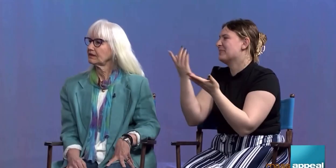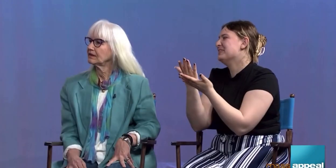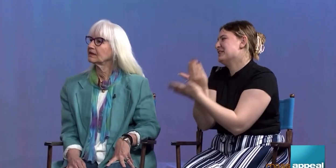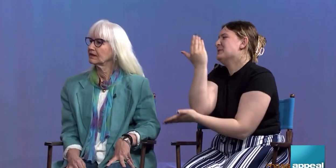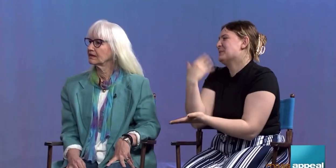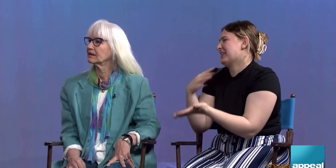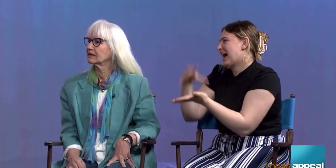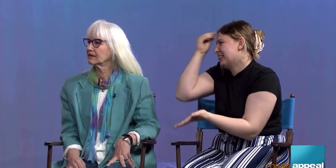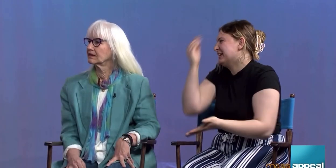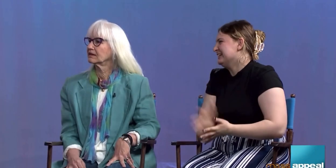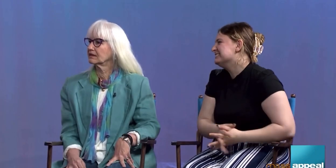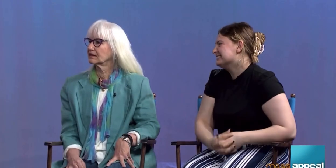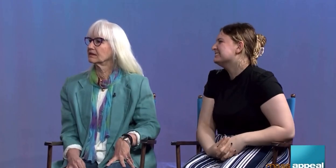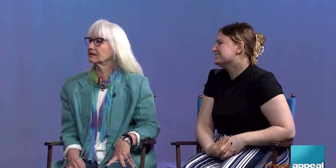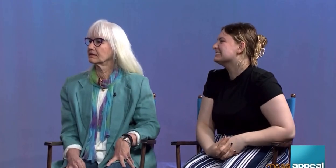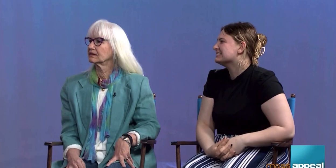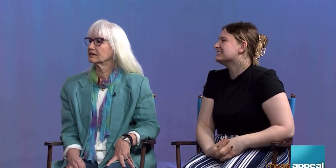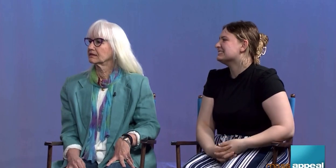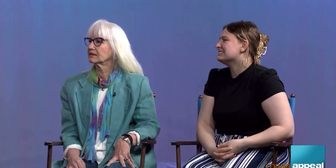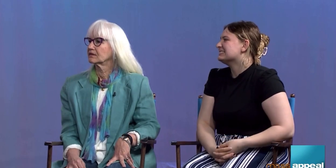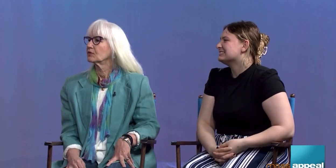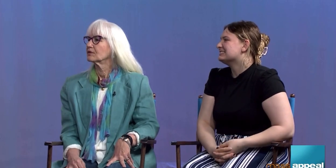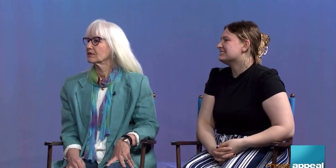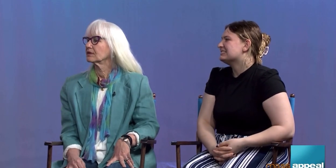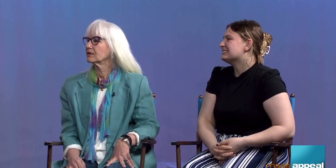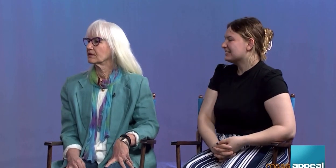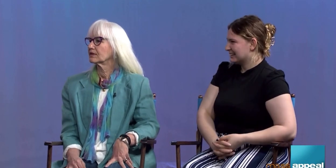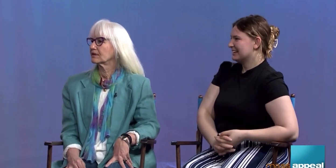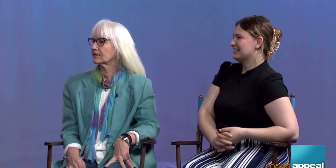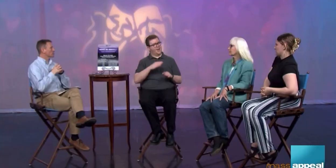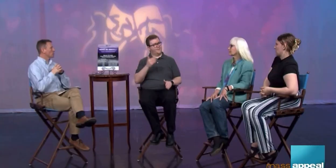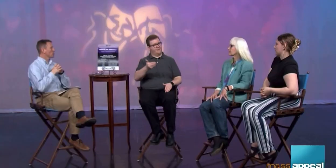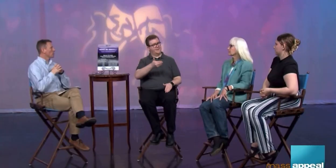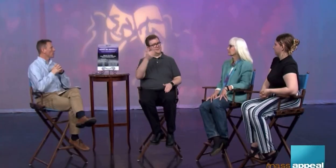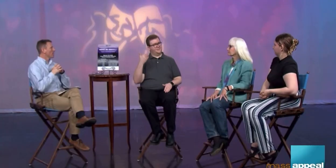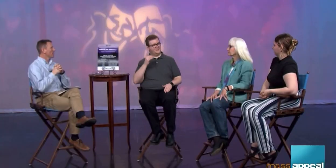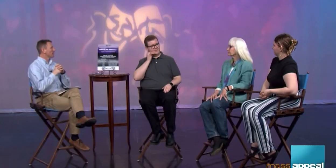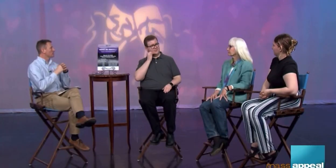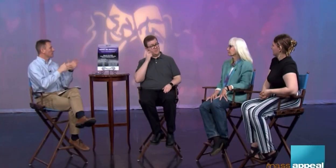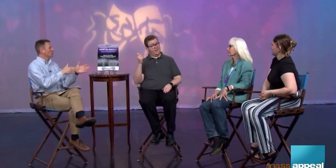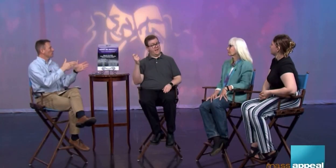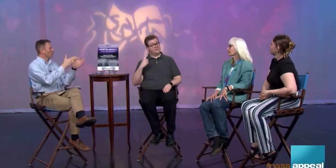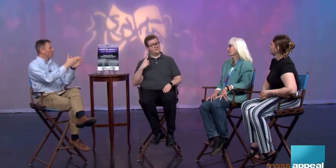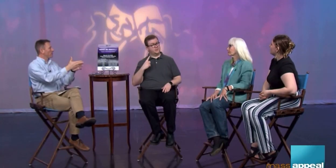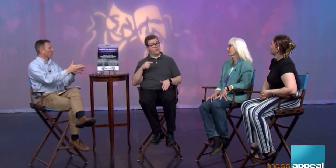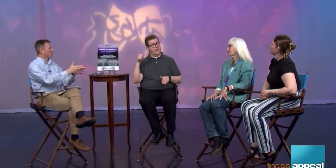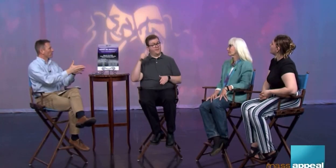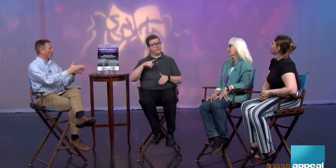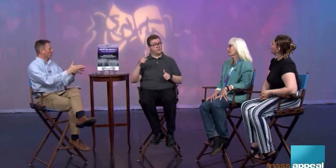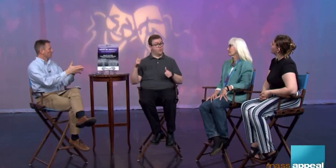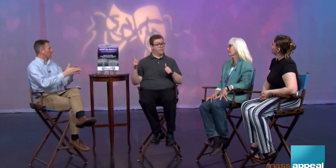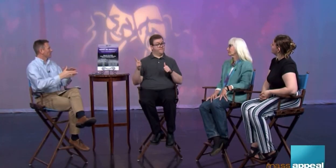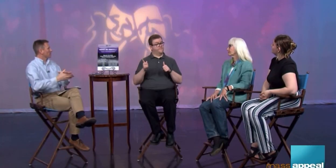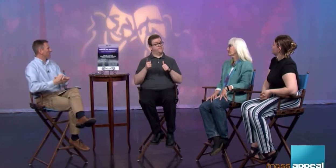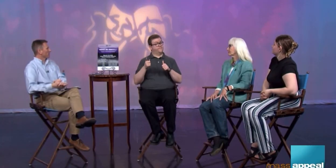into one great picture. Wow, okay Jeremy let me ask you, is this your first performance in this manner?